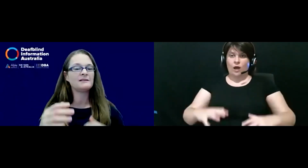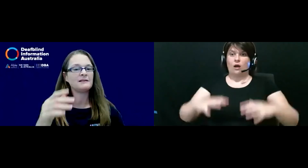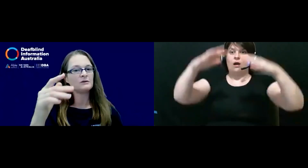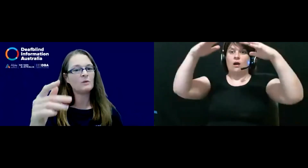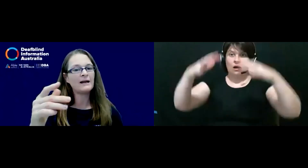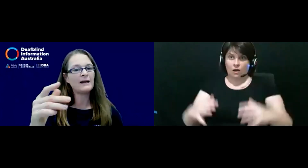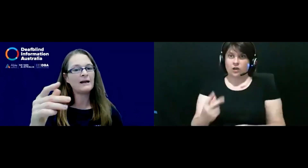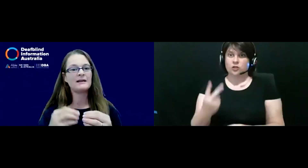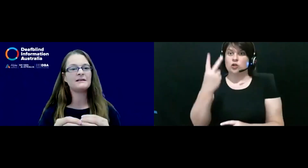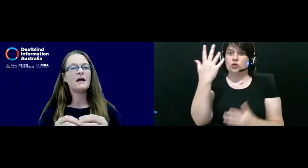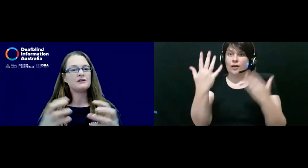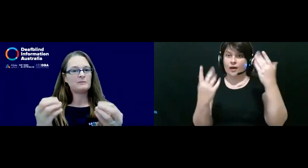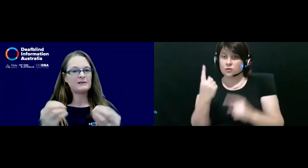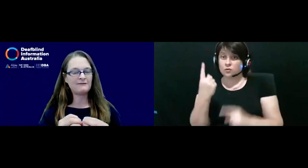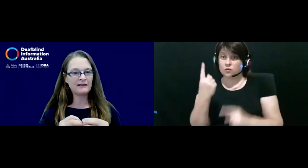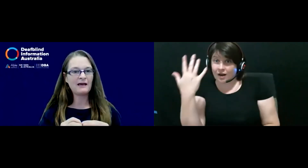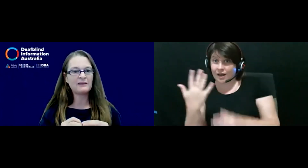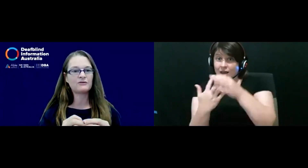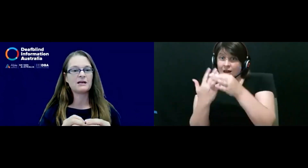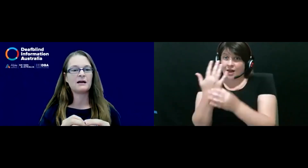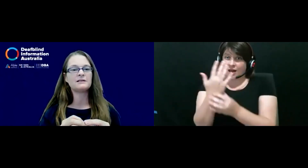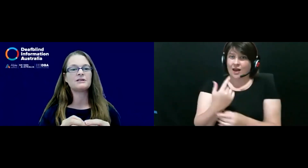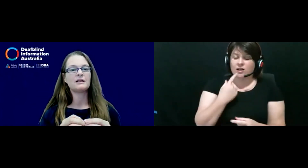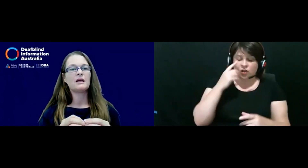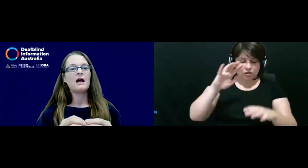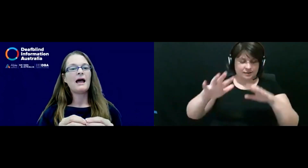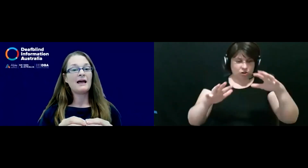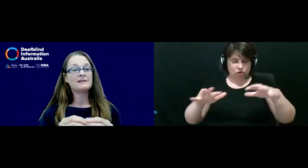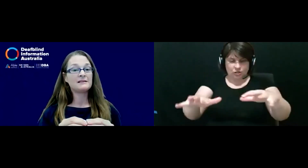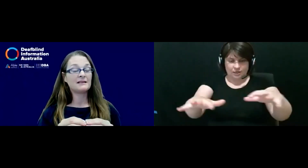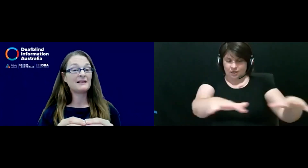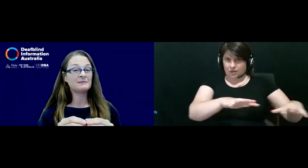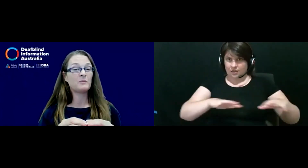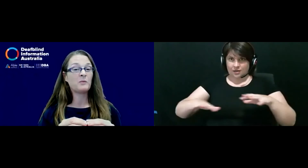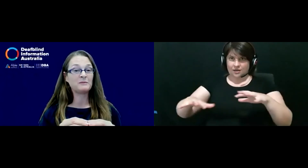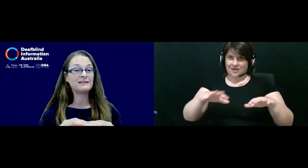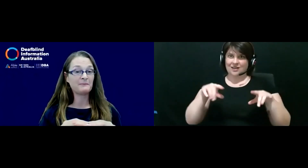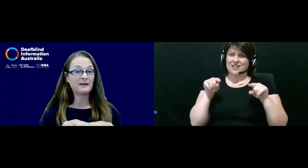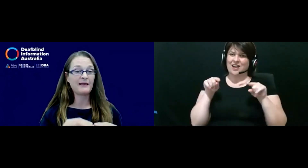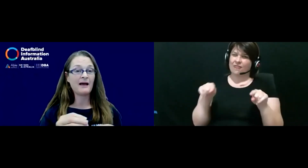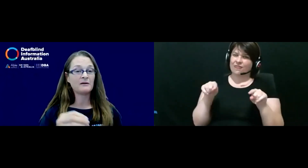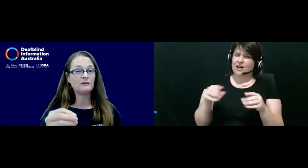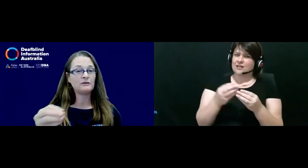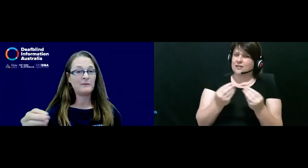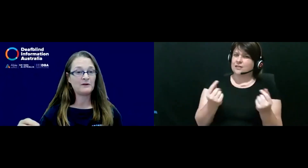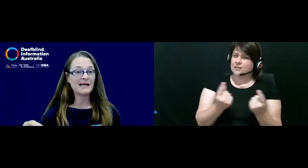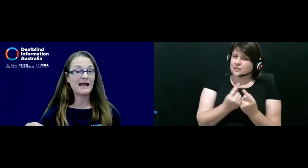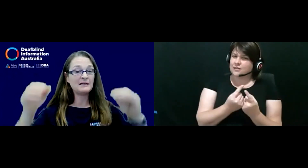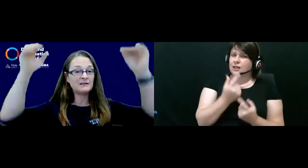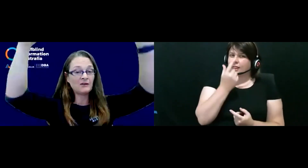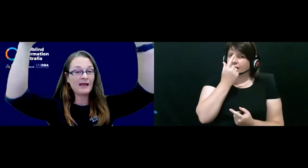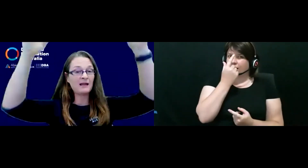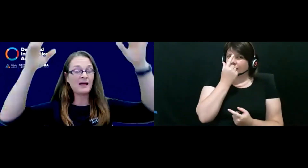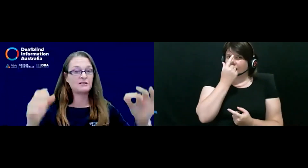is it one hand -- to the side. That is probably something that could be retained, so that large